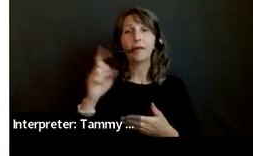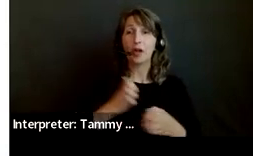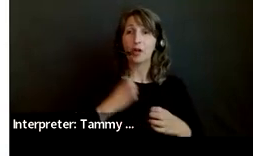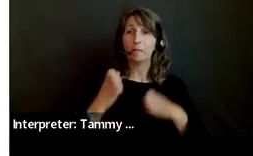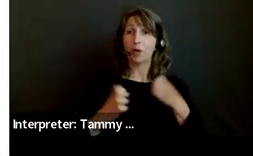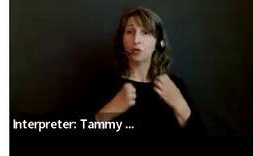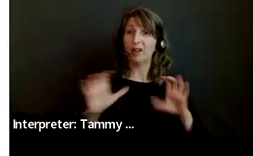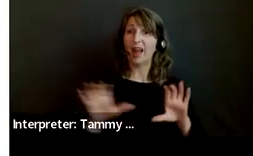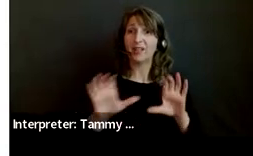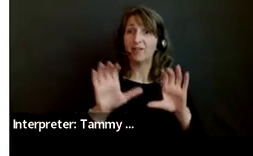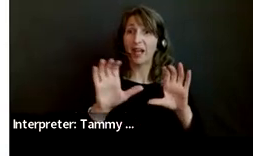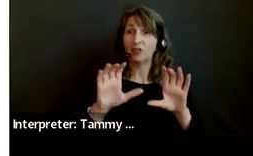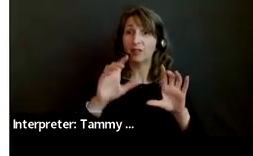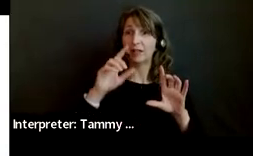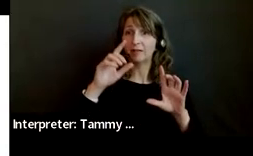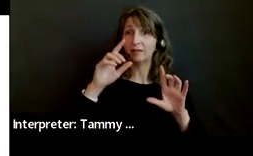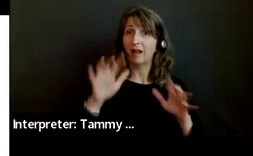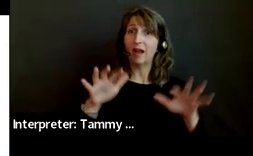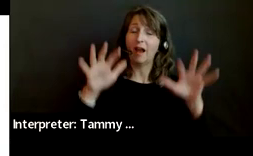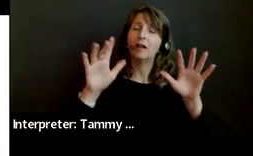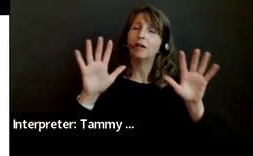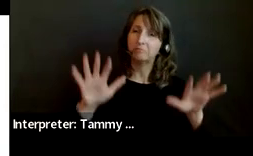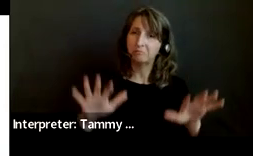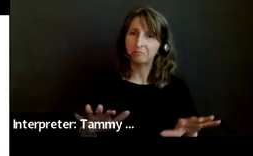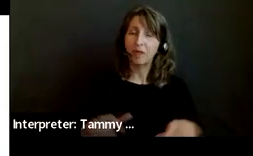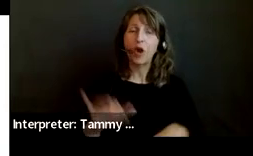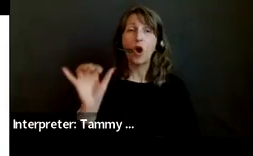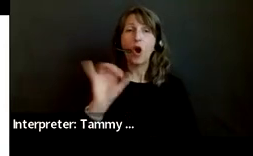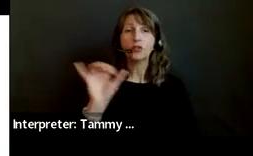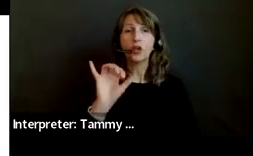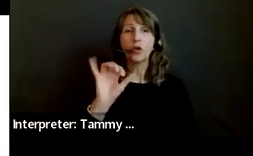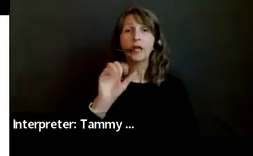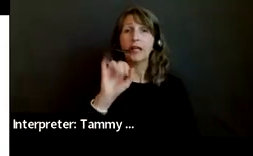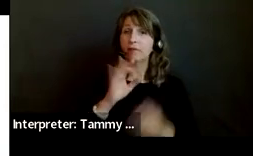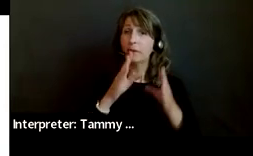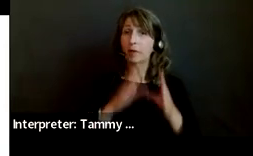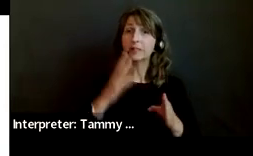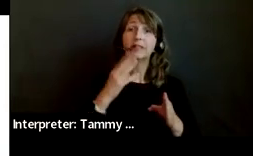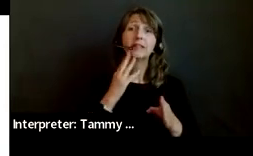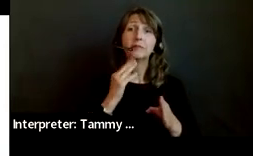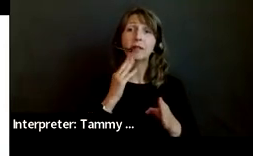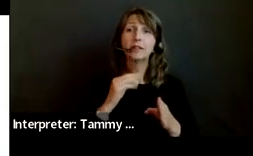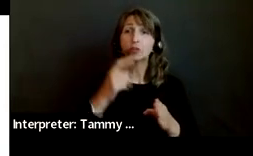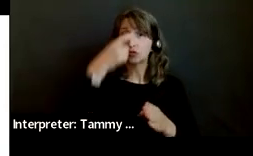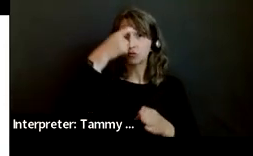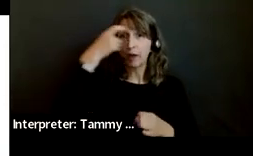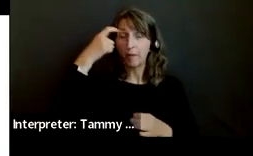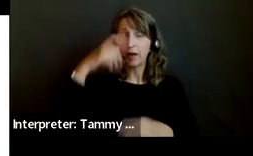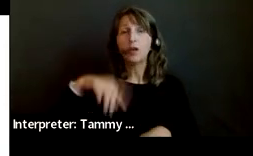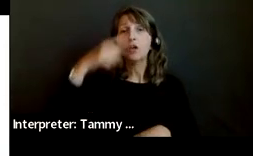We want to remember whenever we are responding to someone who has been through trauma, that trauma therapy is a specialty.